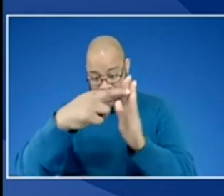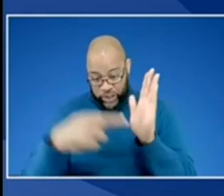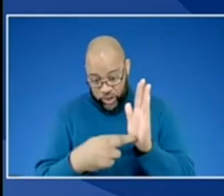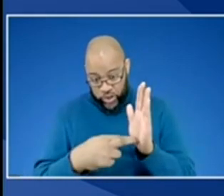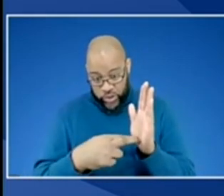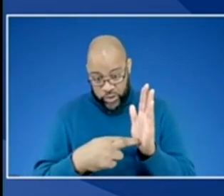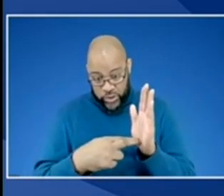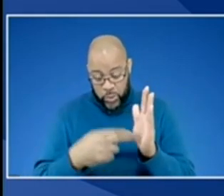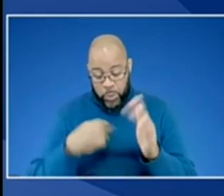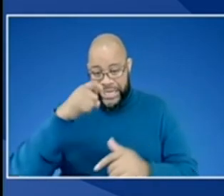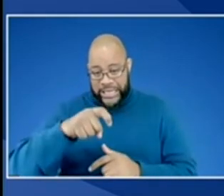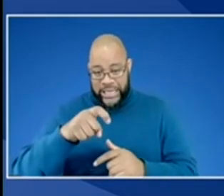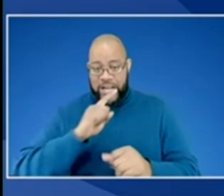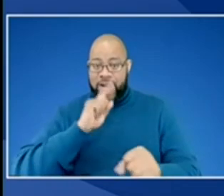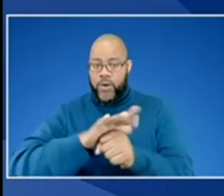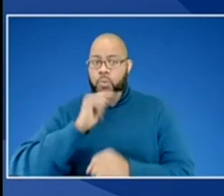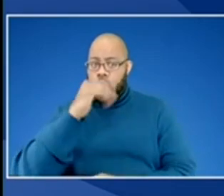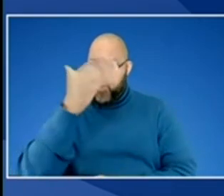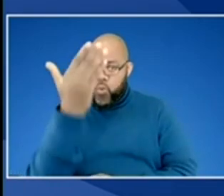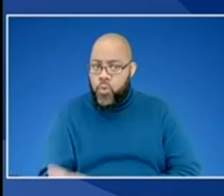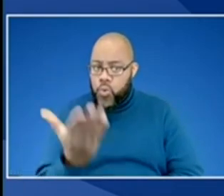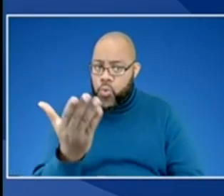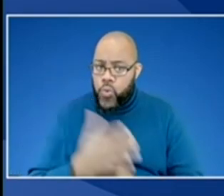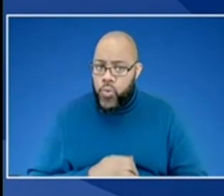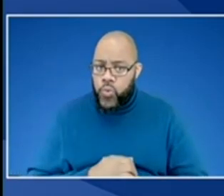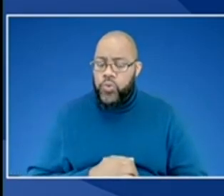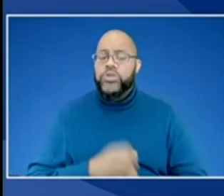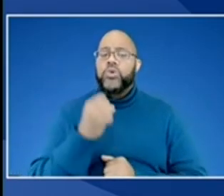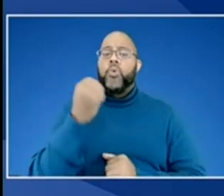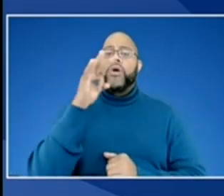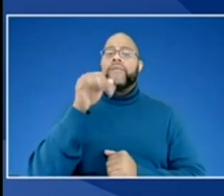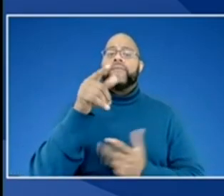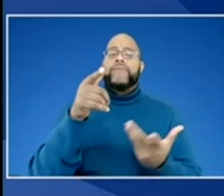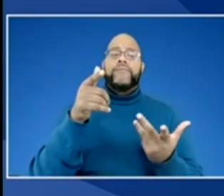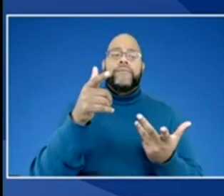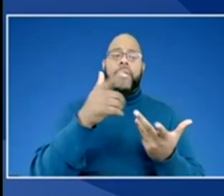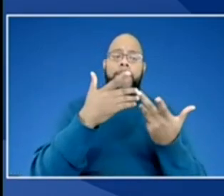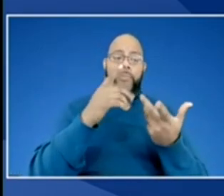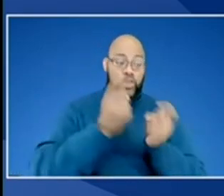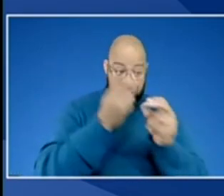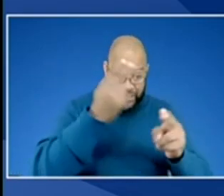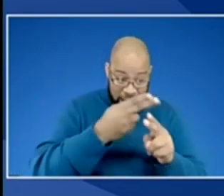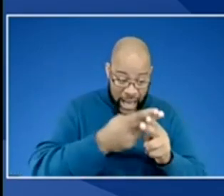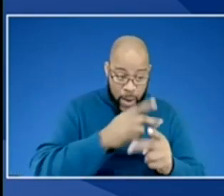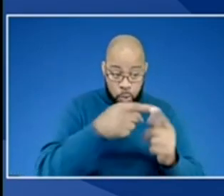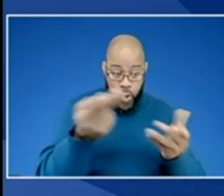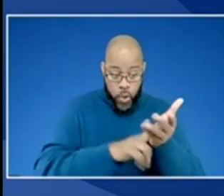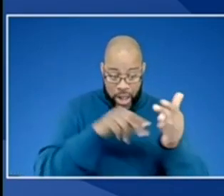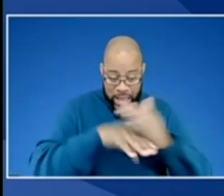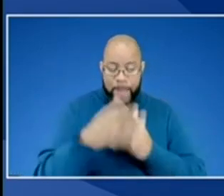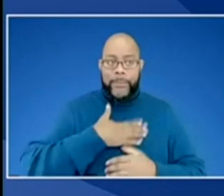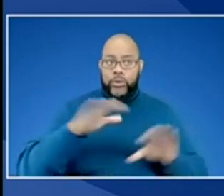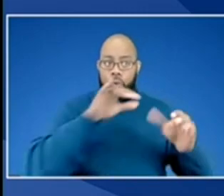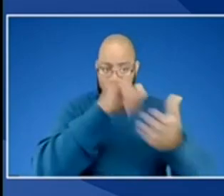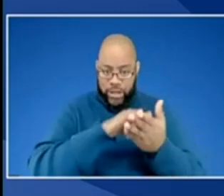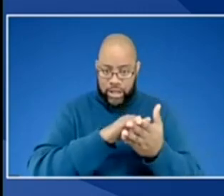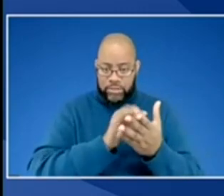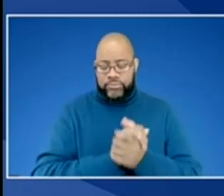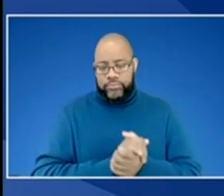need to confirm who you are. So if you know how to change your name once you log in, please do so. Thank you.